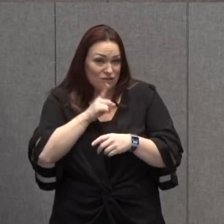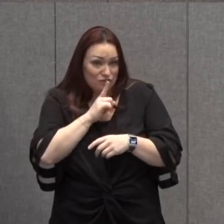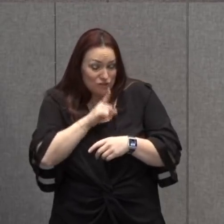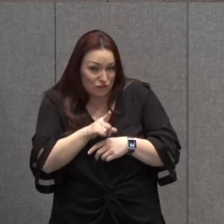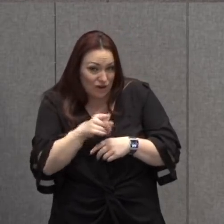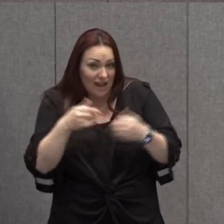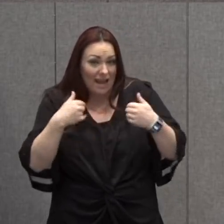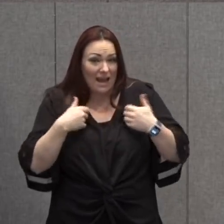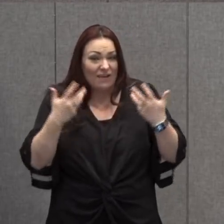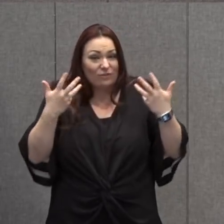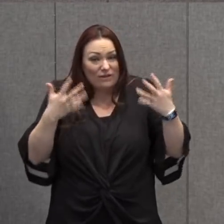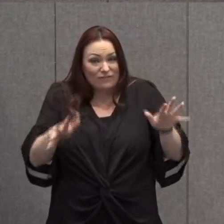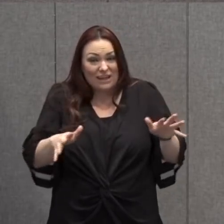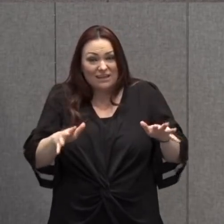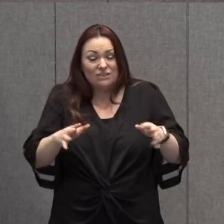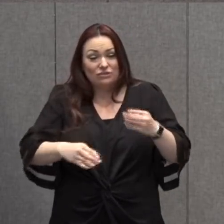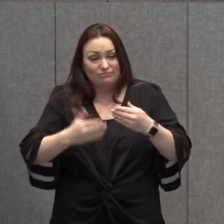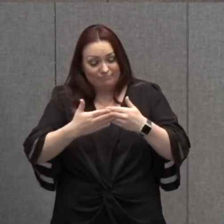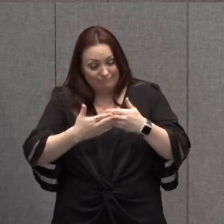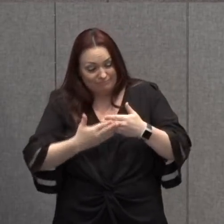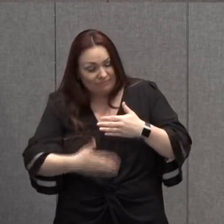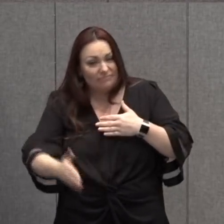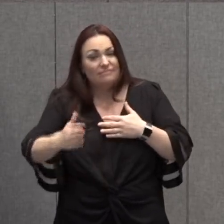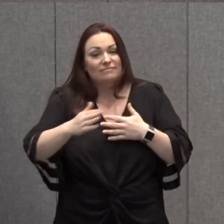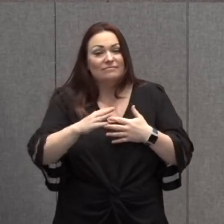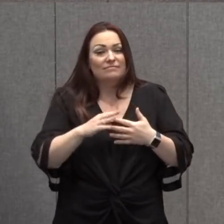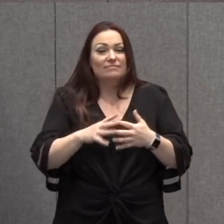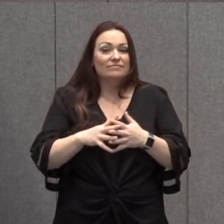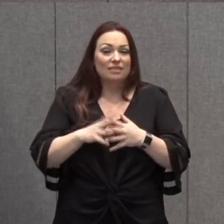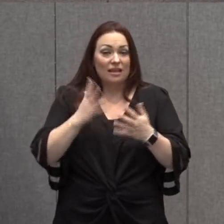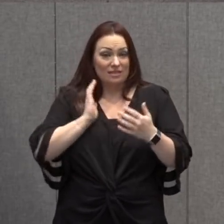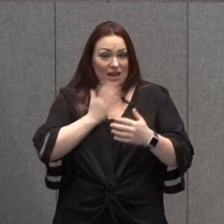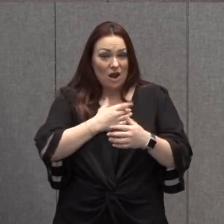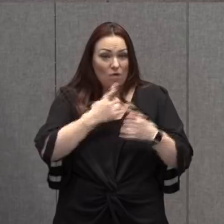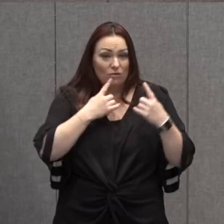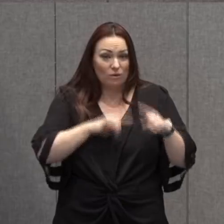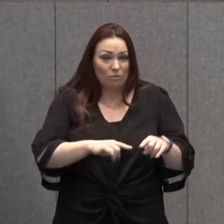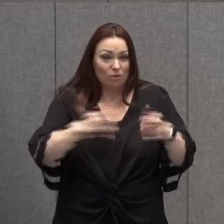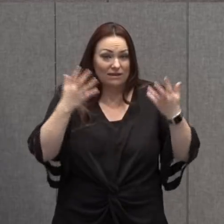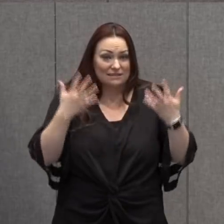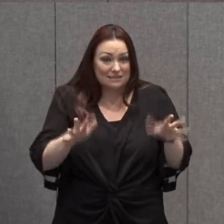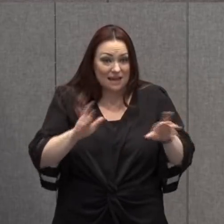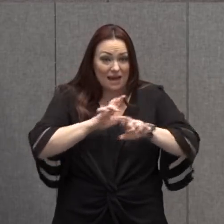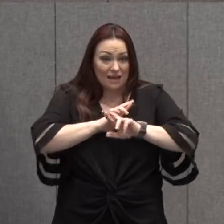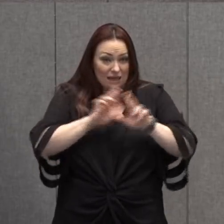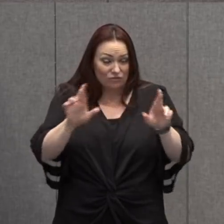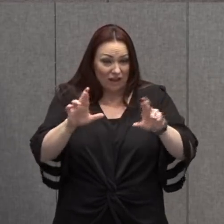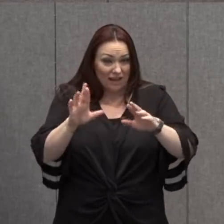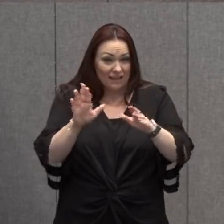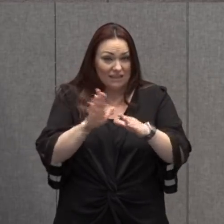completed all of these things, and that our report is done and ready to share with someone.